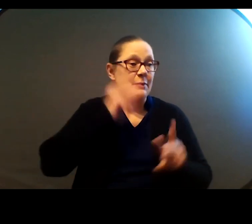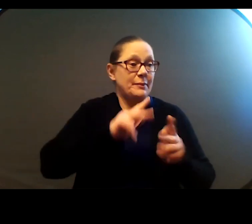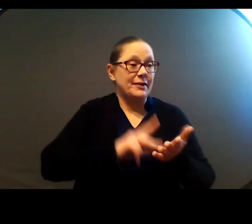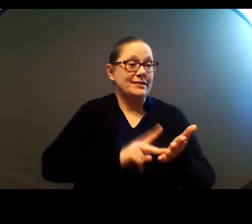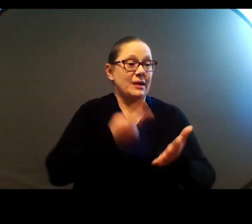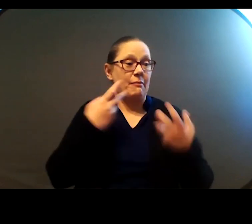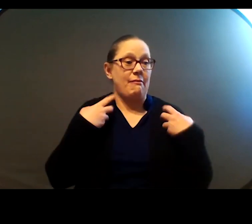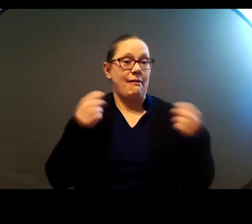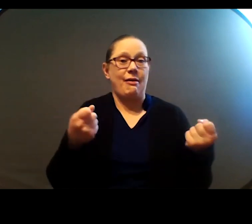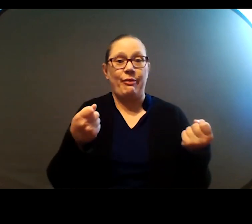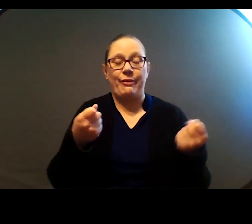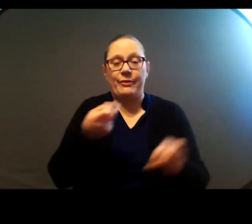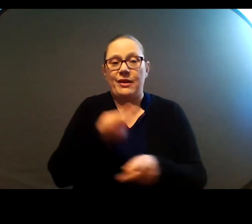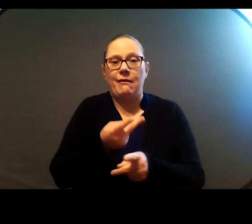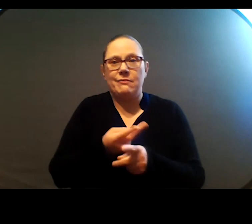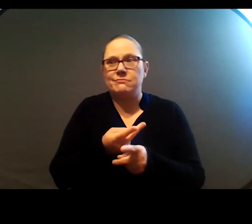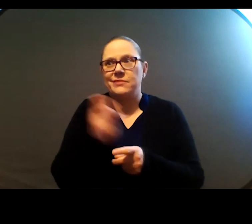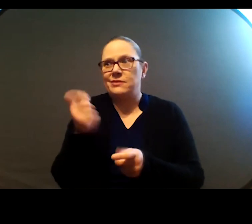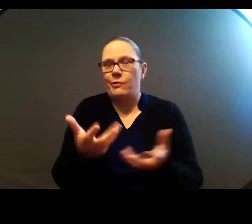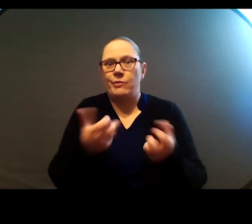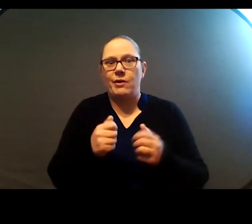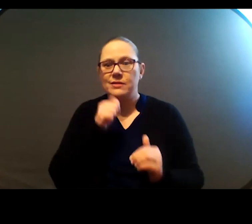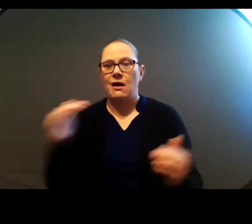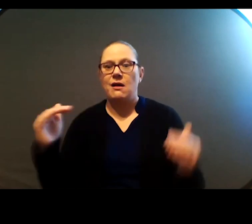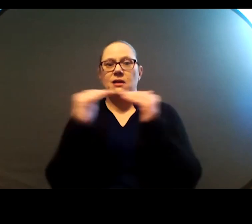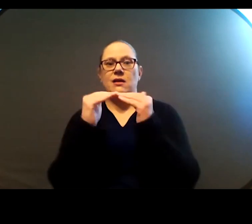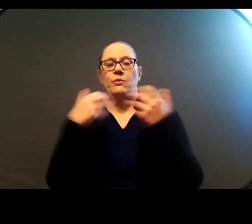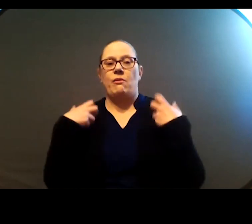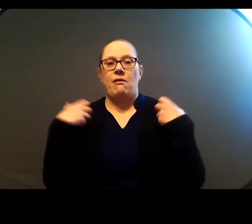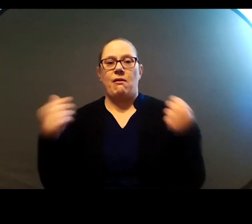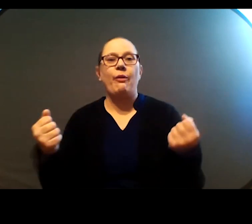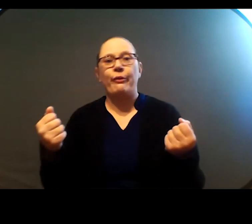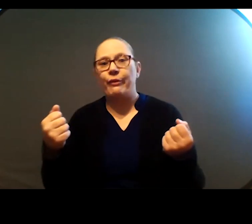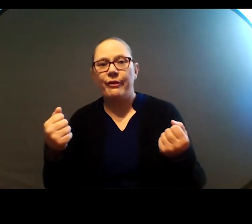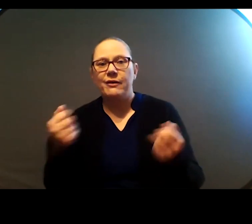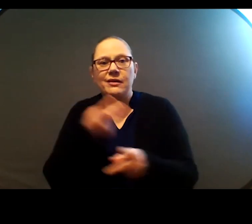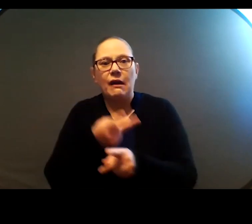right now we're not even asking for equal Health Care through Medicaid or veterans or Medicare we